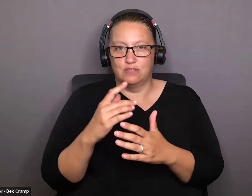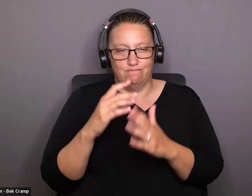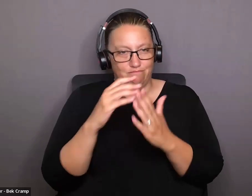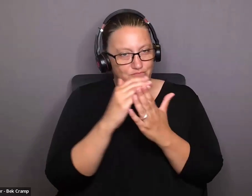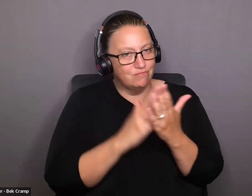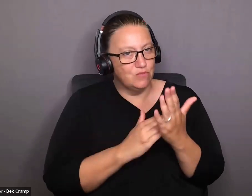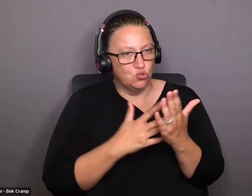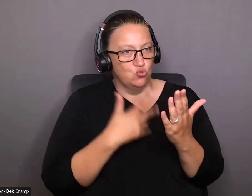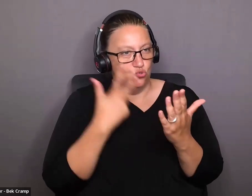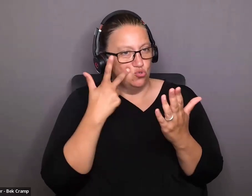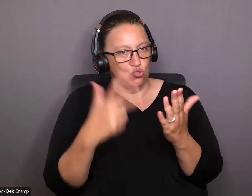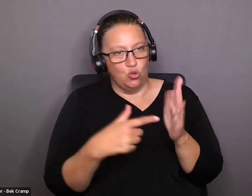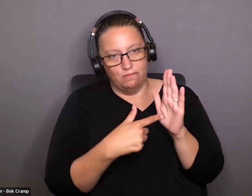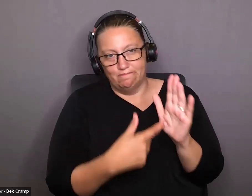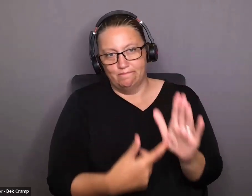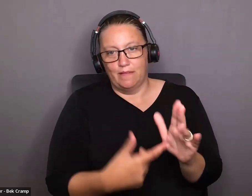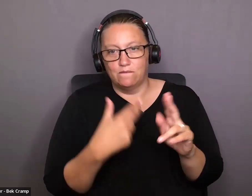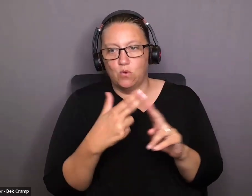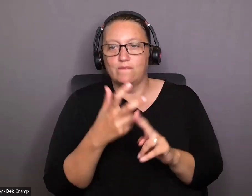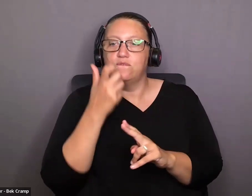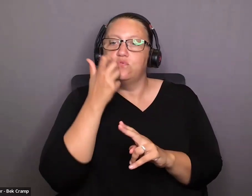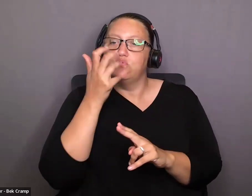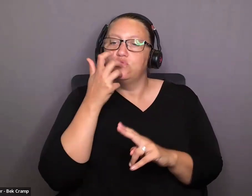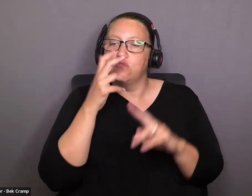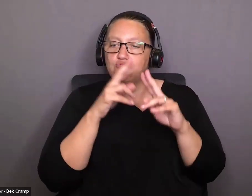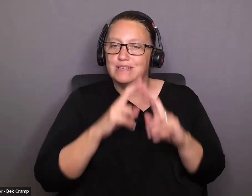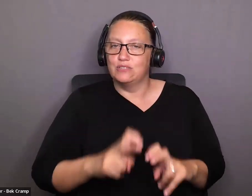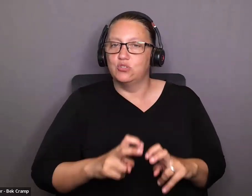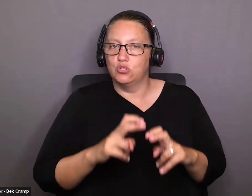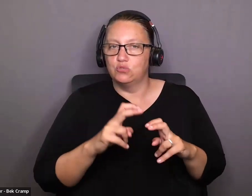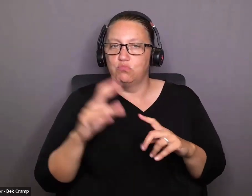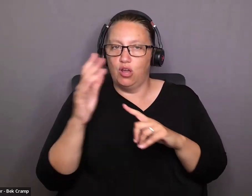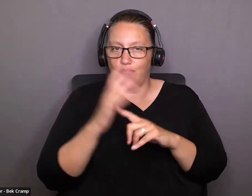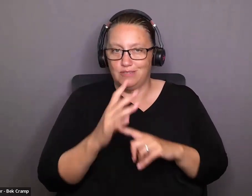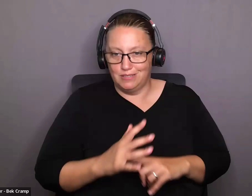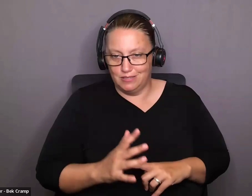research priorities. And I'll add there, too, that all of your questions today,